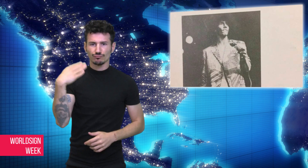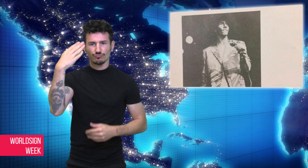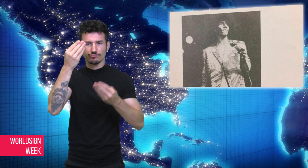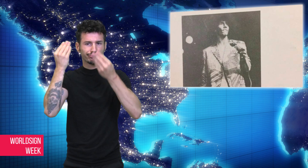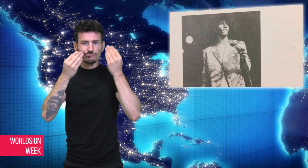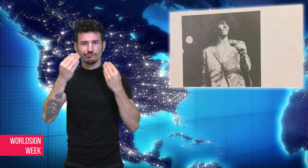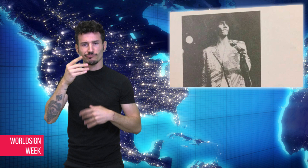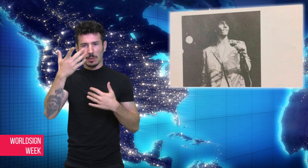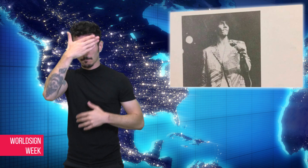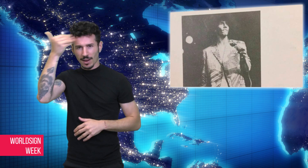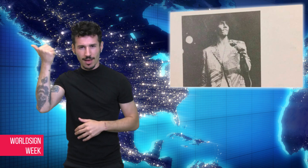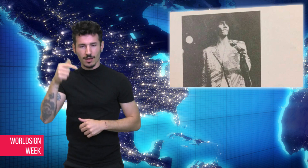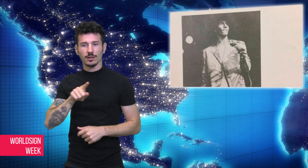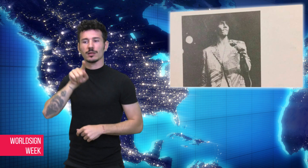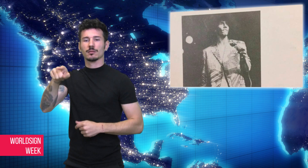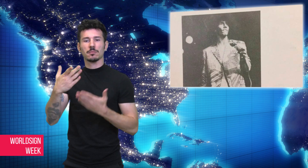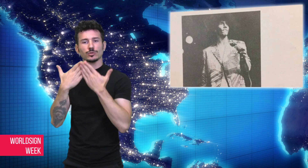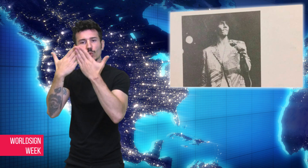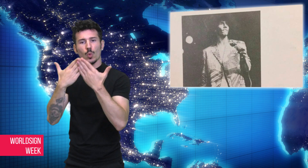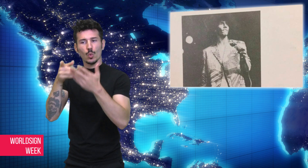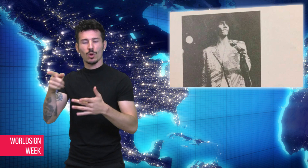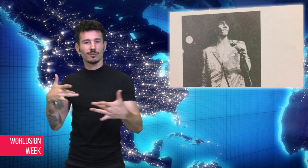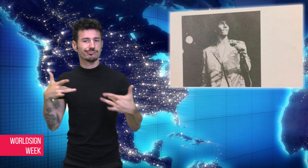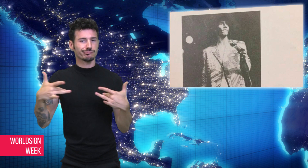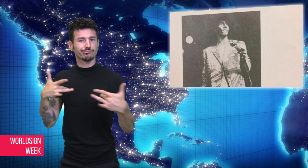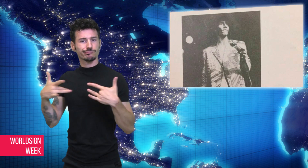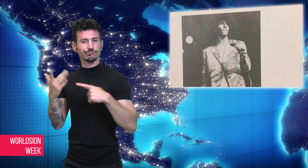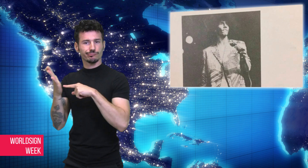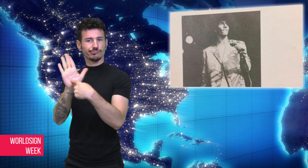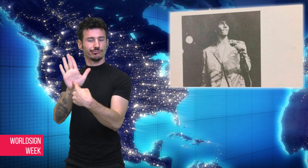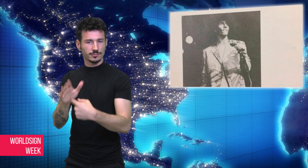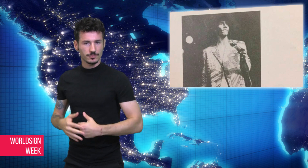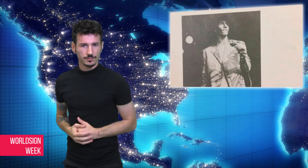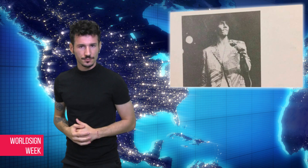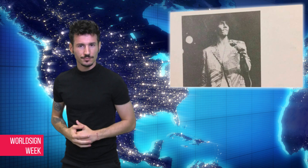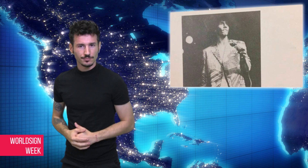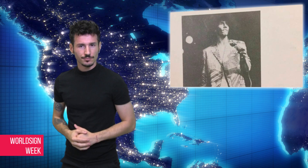he was participating at a talent show at his high school.